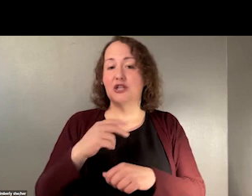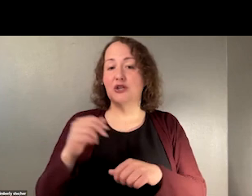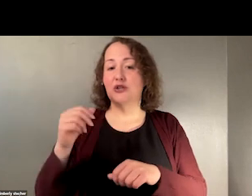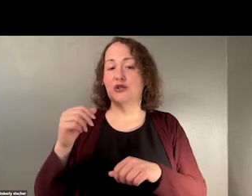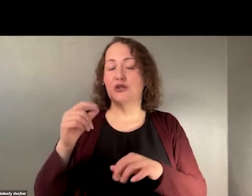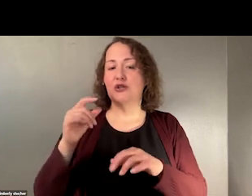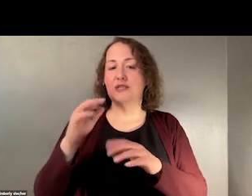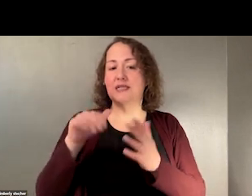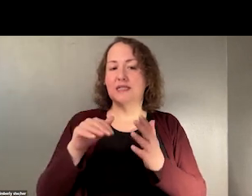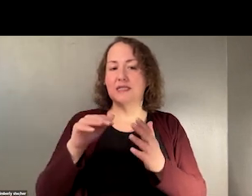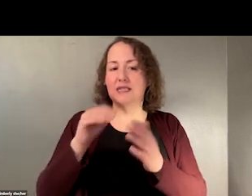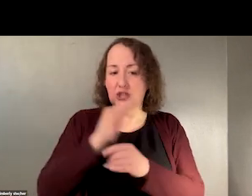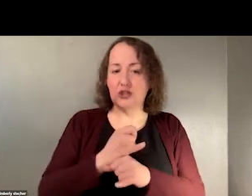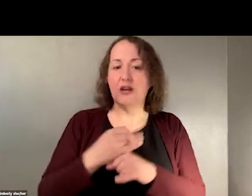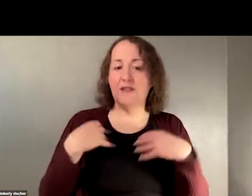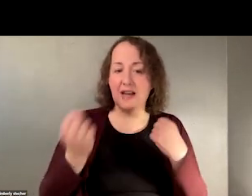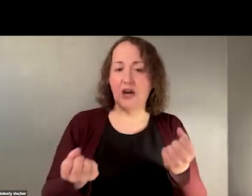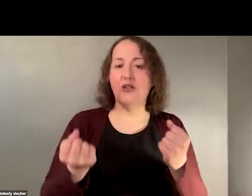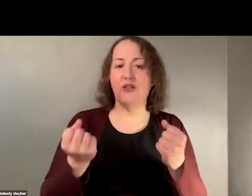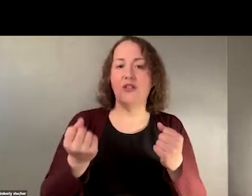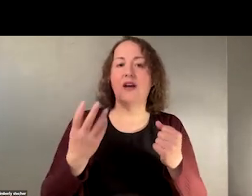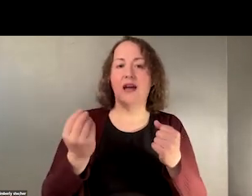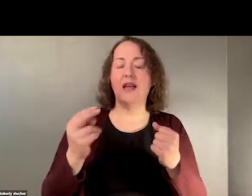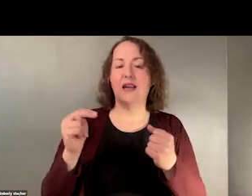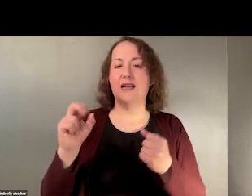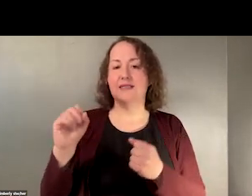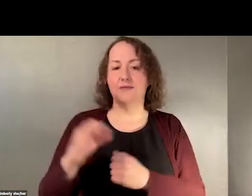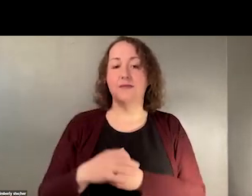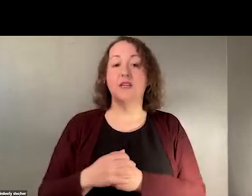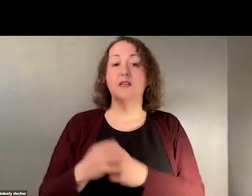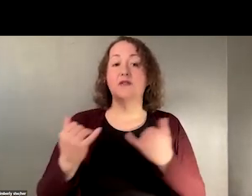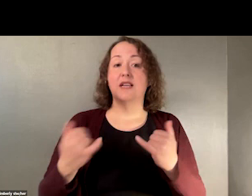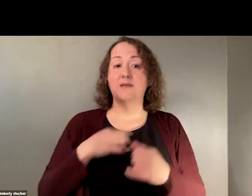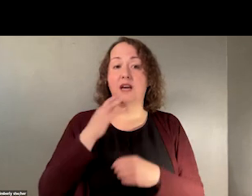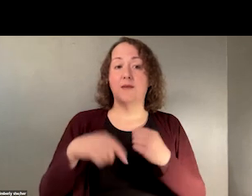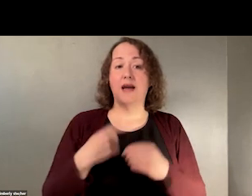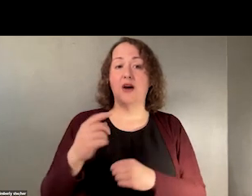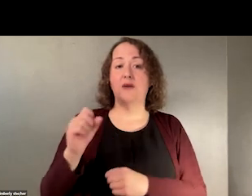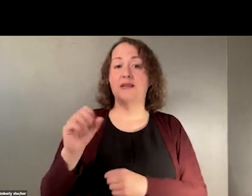And today I'm here to talk about SciENcv, and hopefully you've had a chance to use it to fill